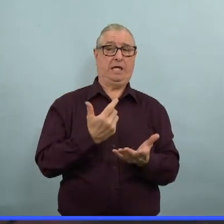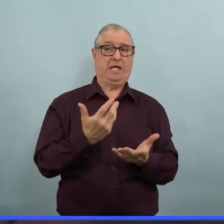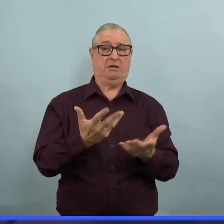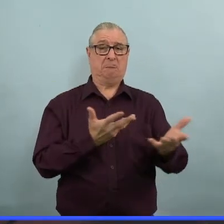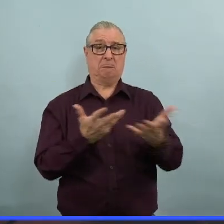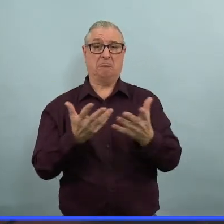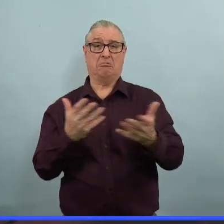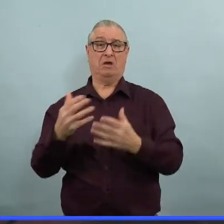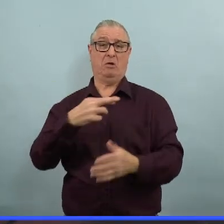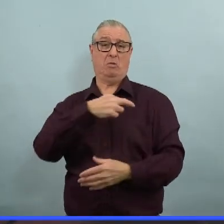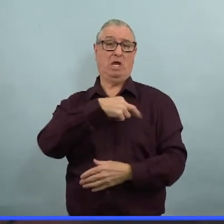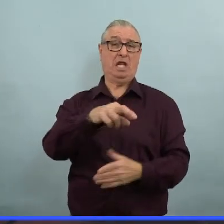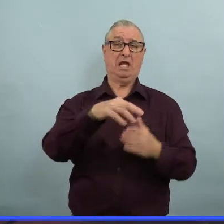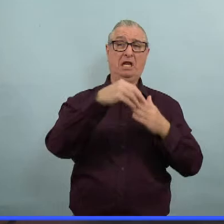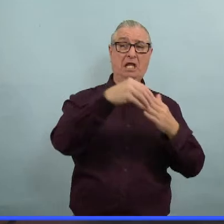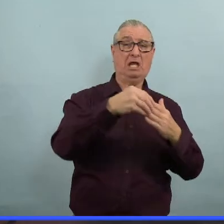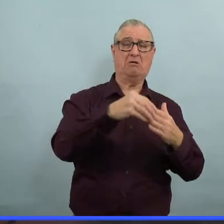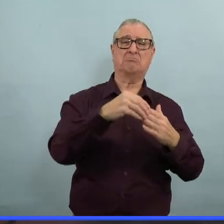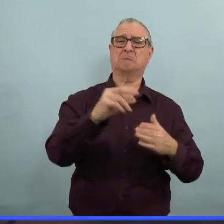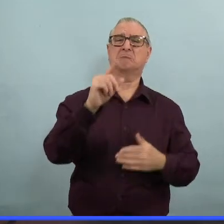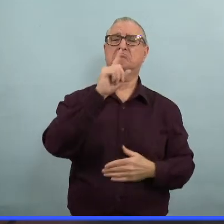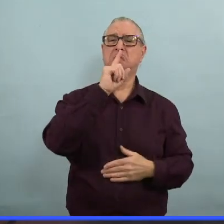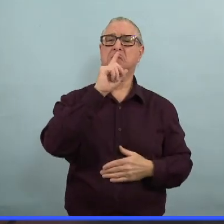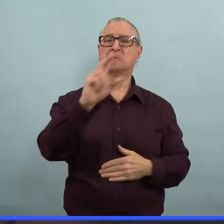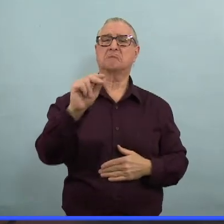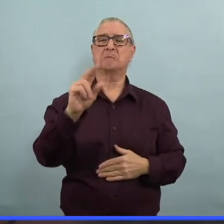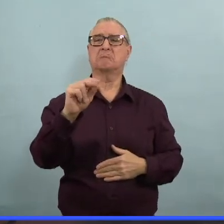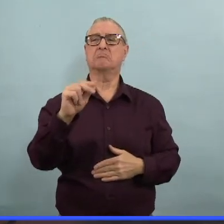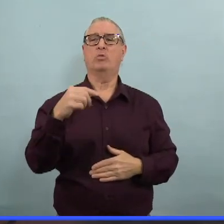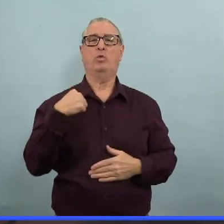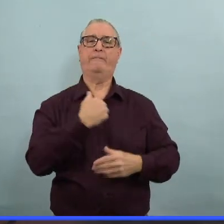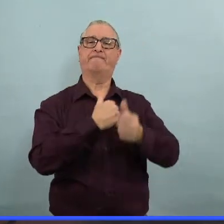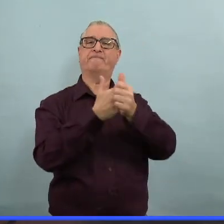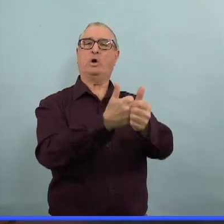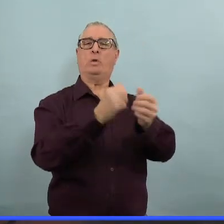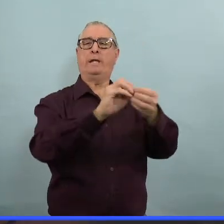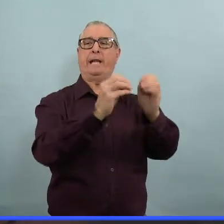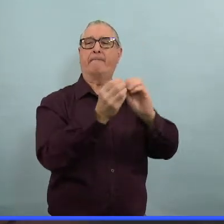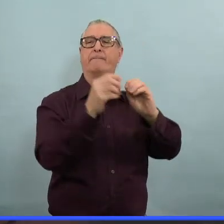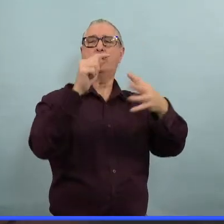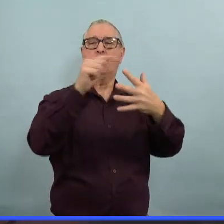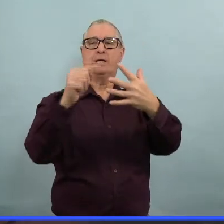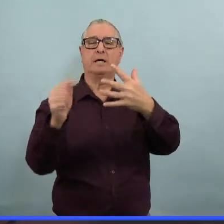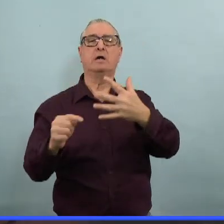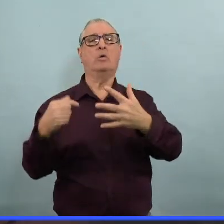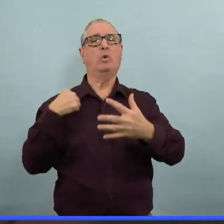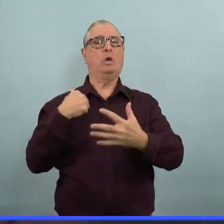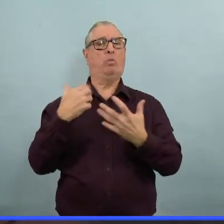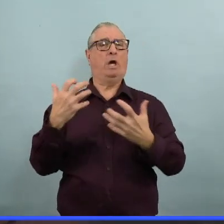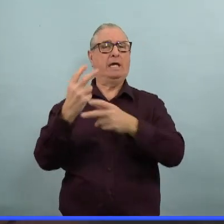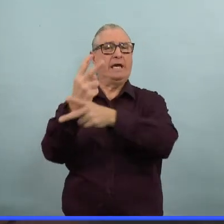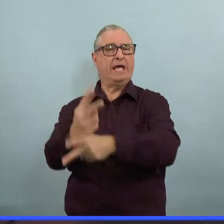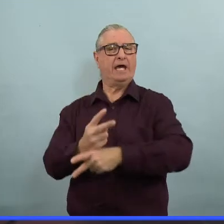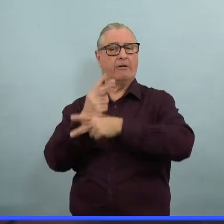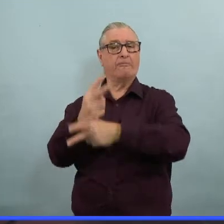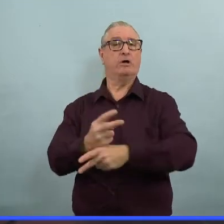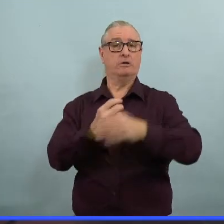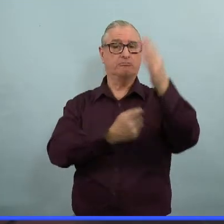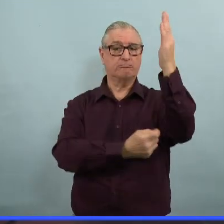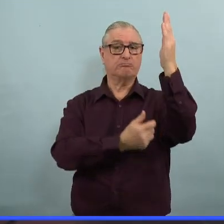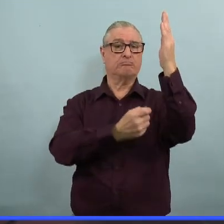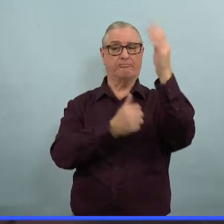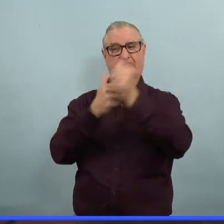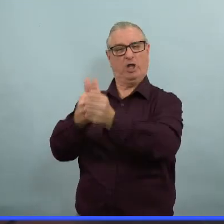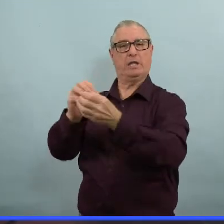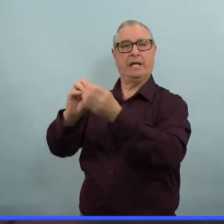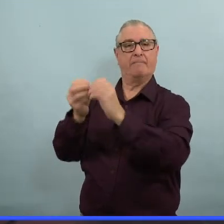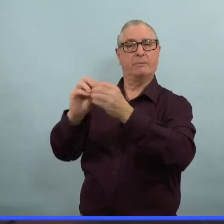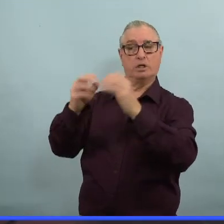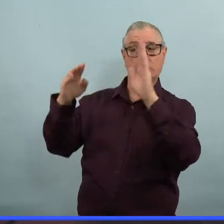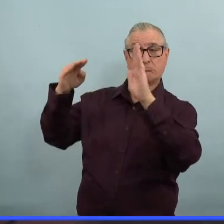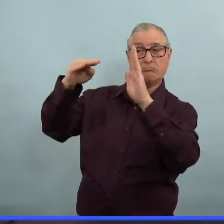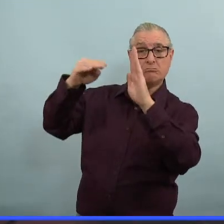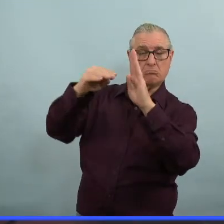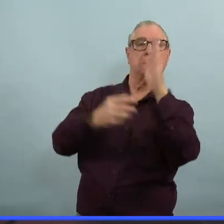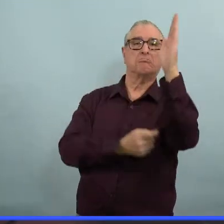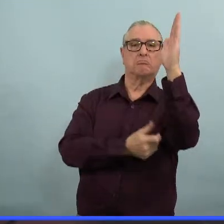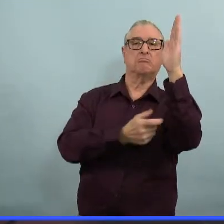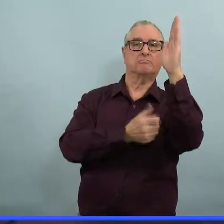a cautious reopening when we're just seeing our numbers starting to plateau so we only felt a very